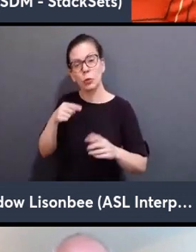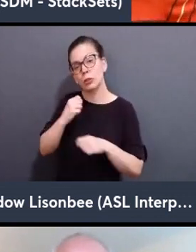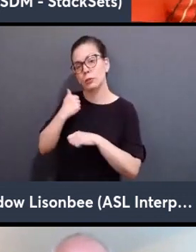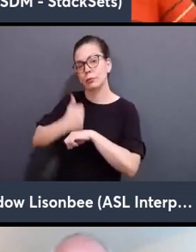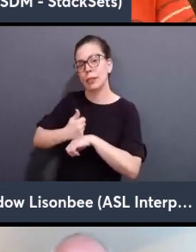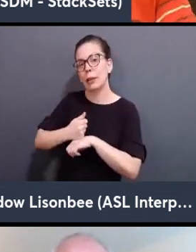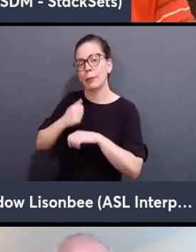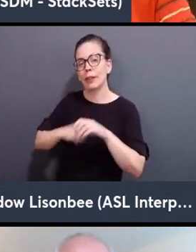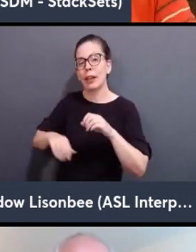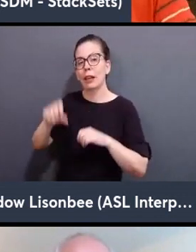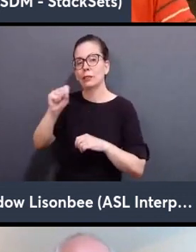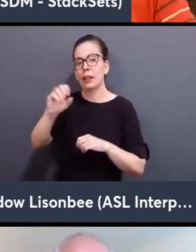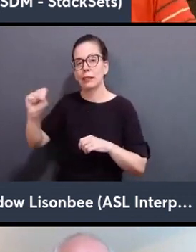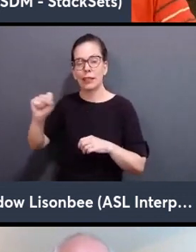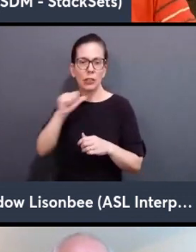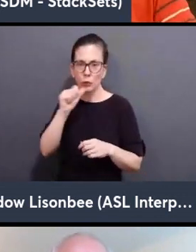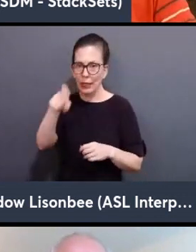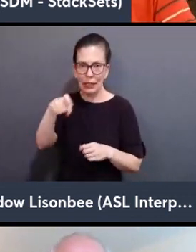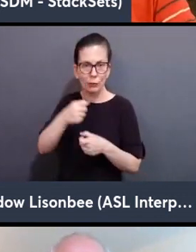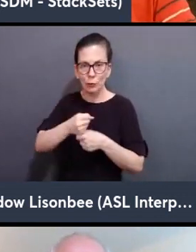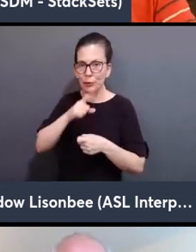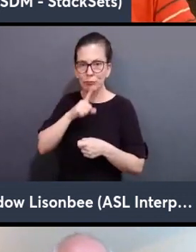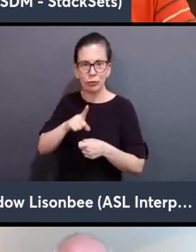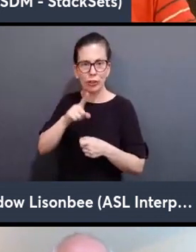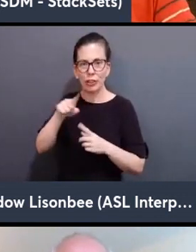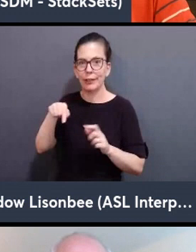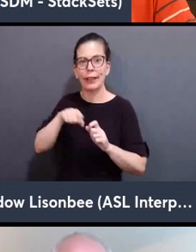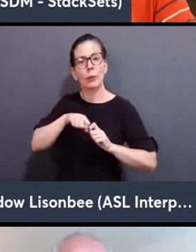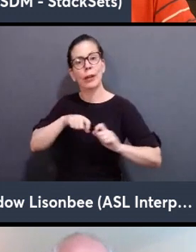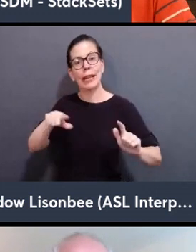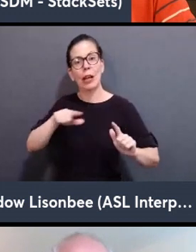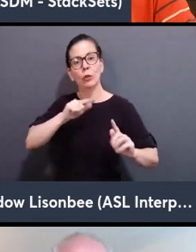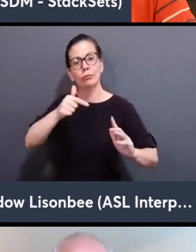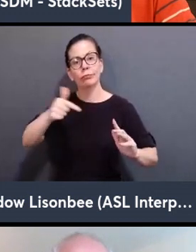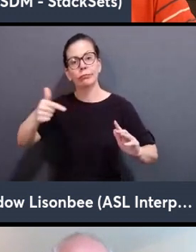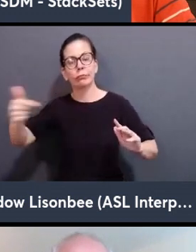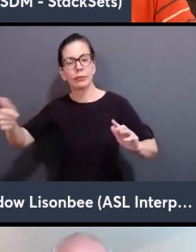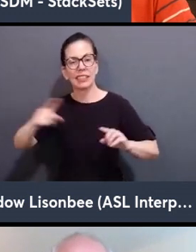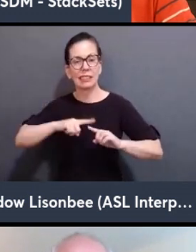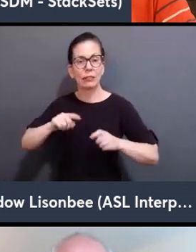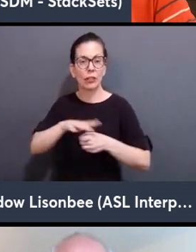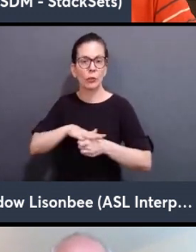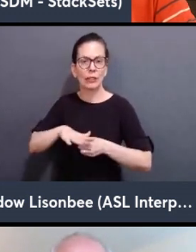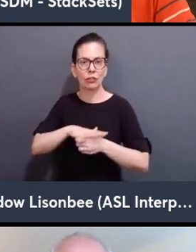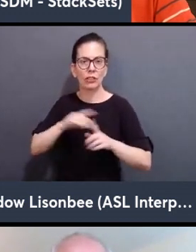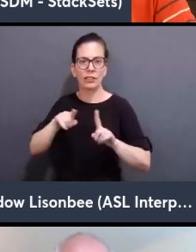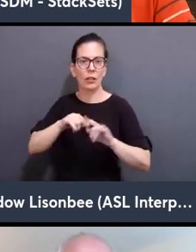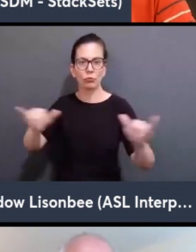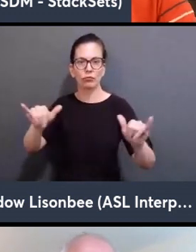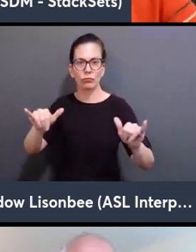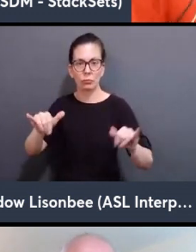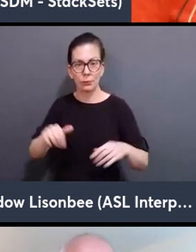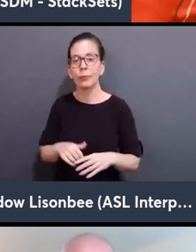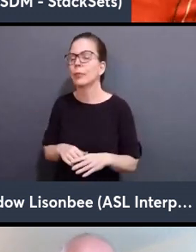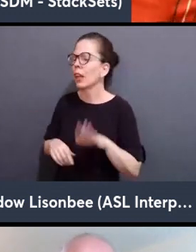You didn't have to go and make sure these went out into all these different regions and accounts. Now, what I'm wondering at this point